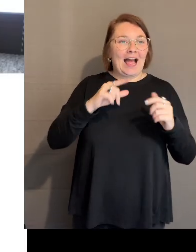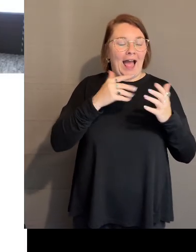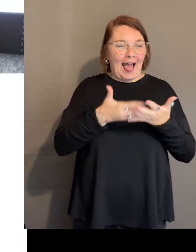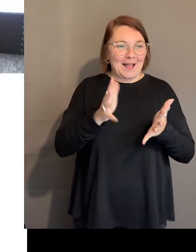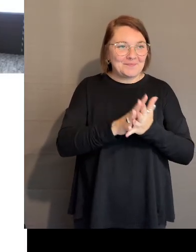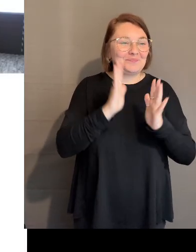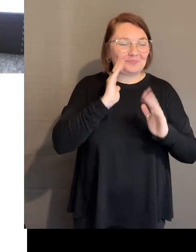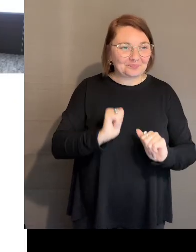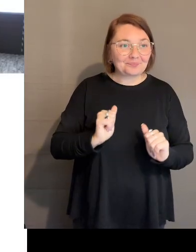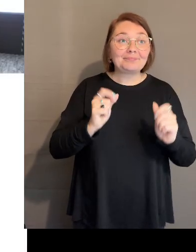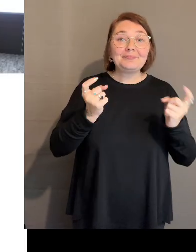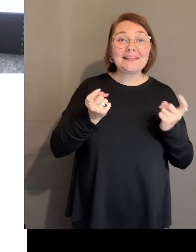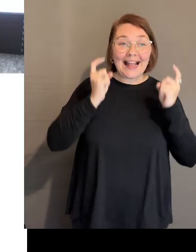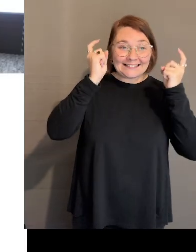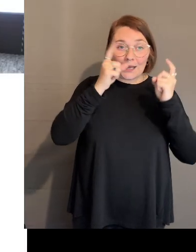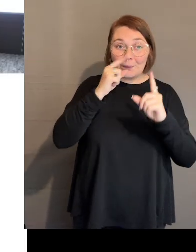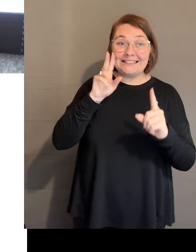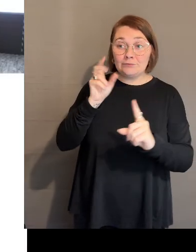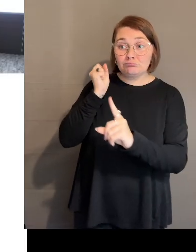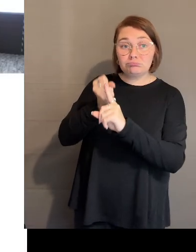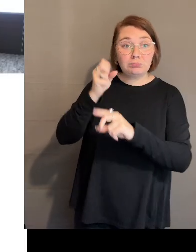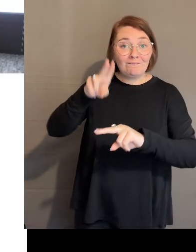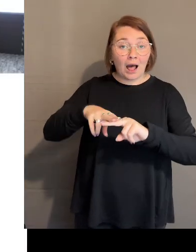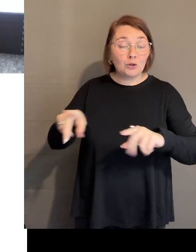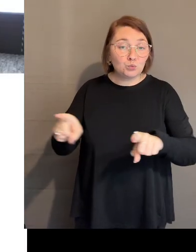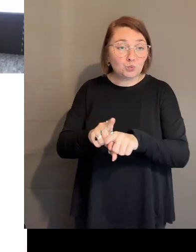In terms of anxiety, we also see an effect for fathers.